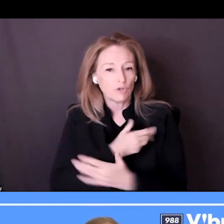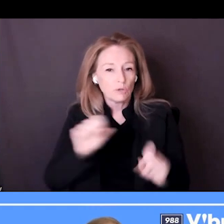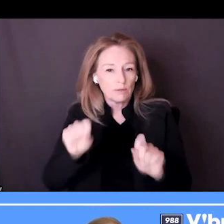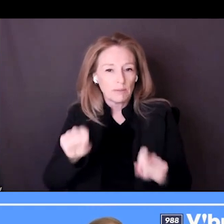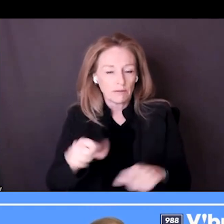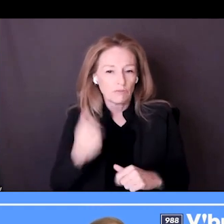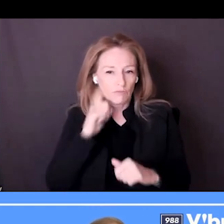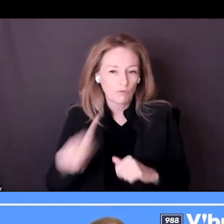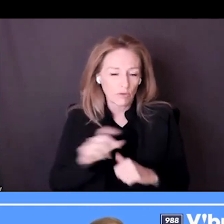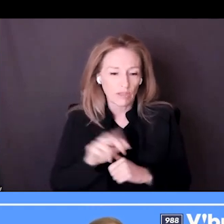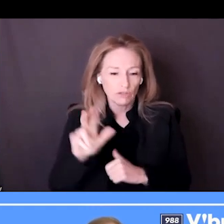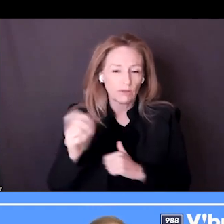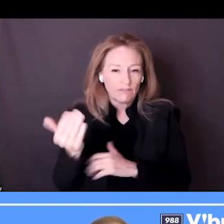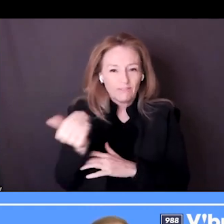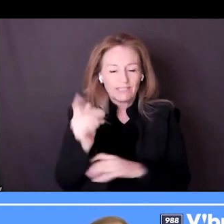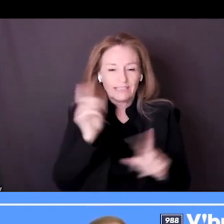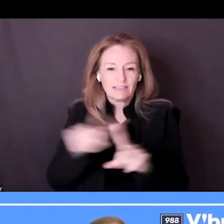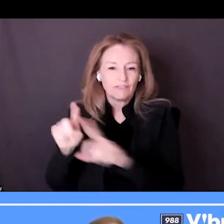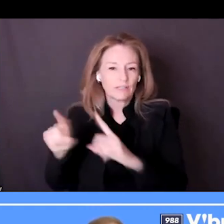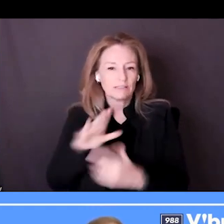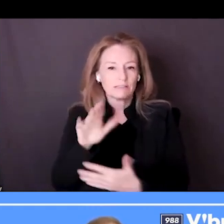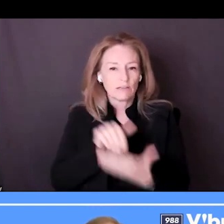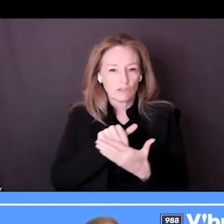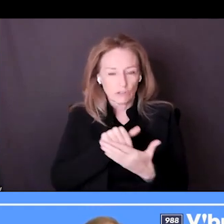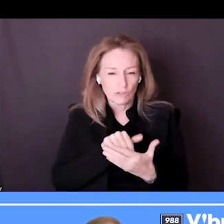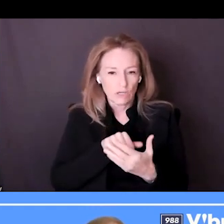WITHIN THE LIFELINE TO BE FOCUSED ON THOSE IDEAS AND